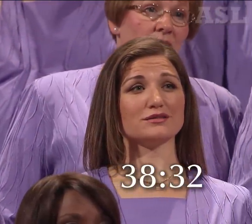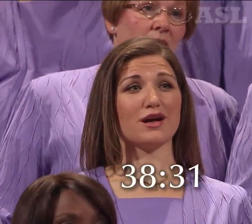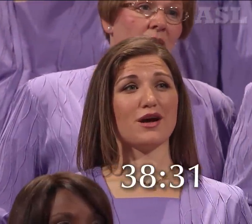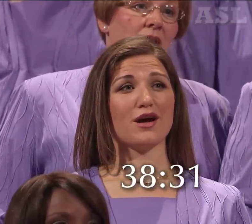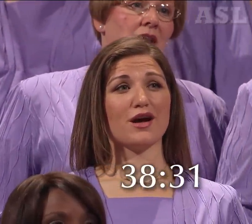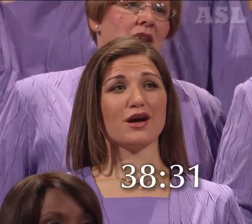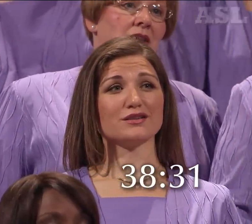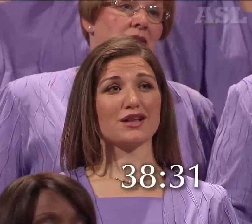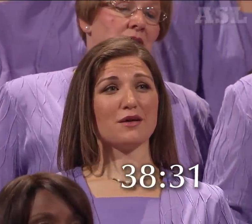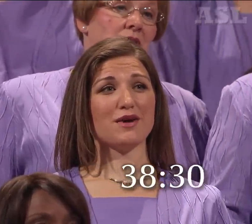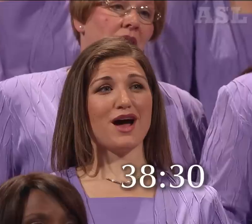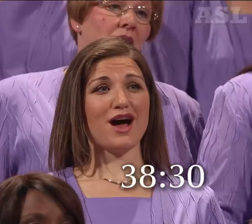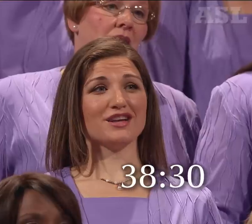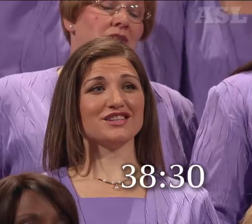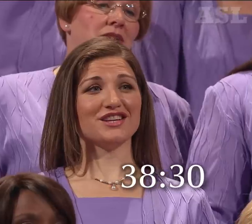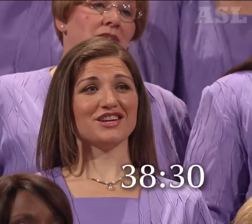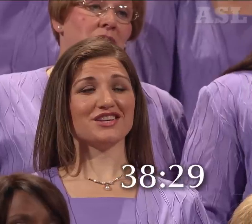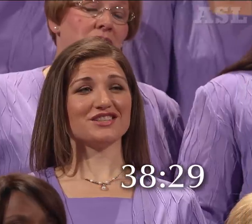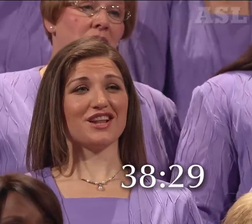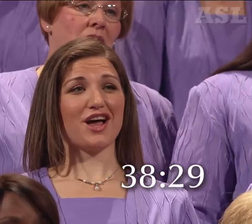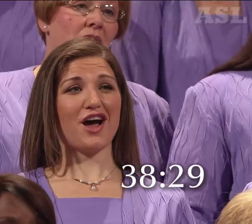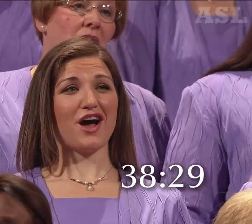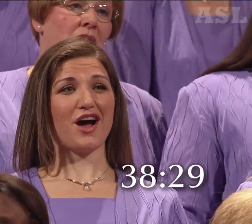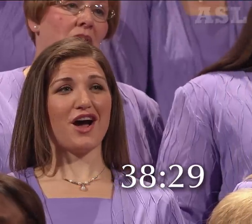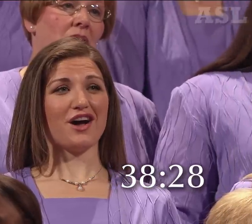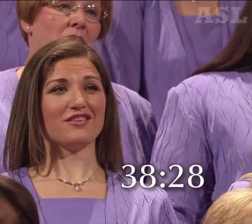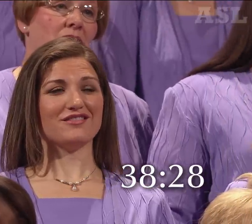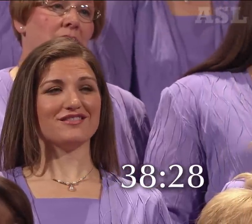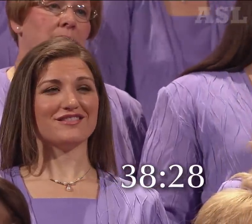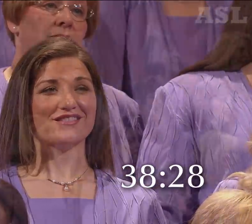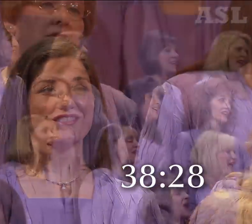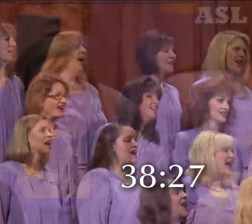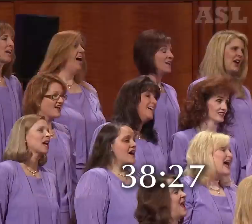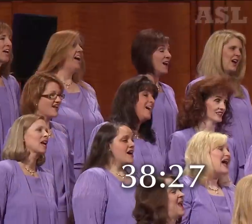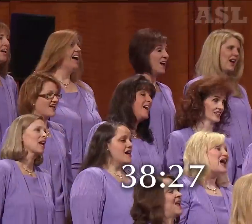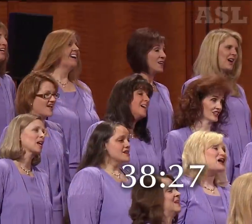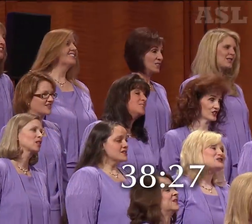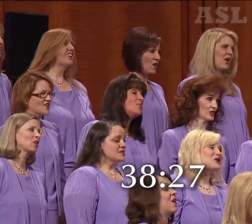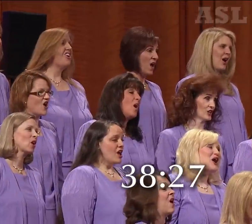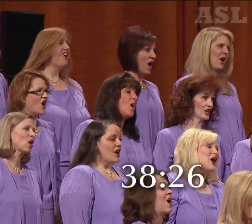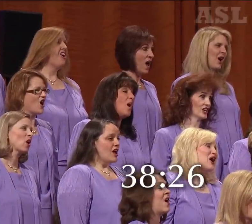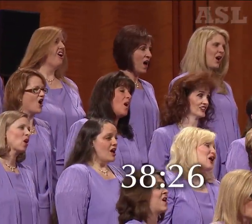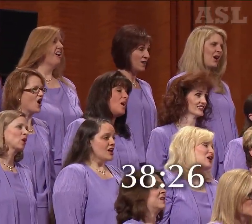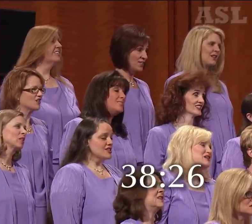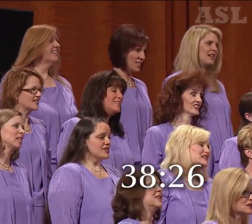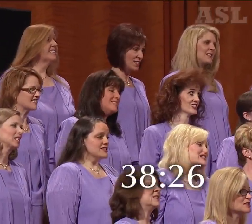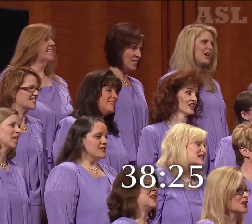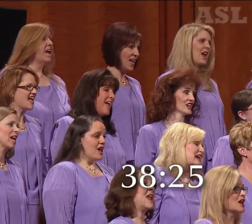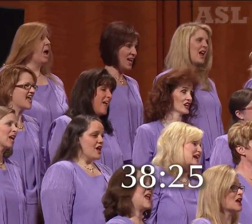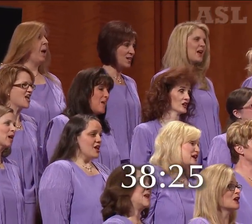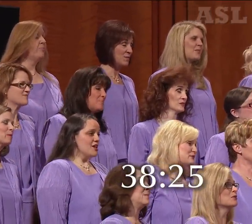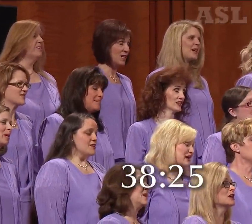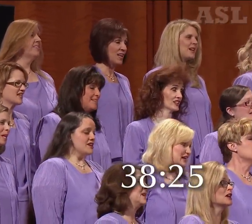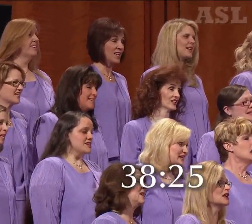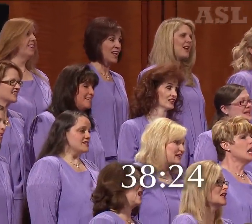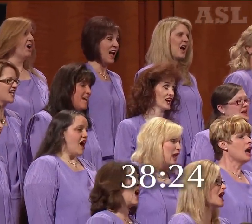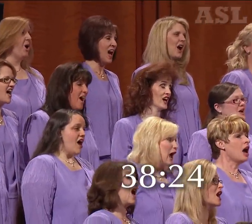THIS IS THE ENGLISH CLOSED CAPTION CHANNEL OF THE CHURCH OF JESUS CHRIST OF LATTER-DAY SAINTS.